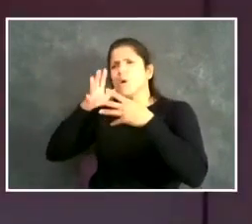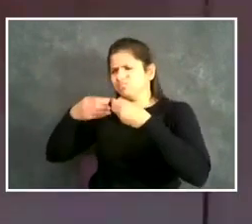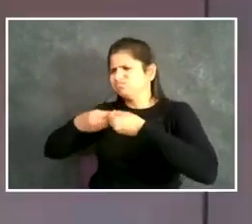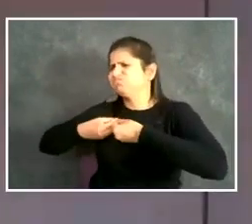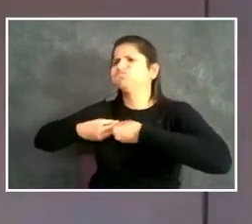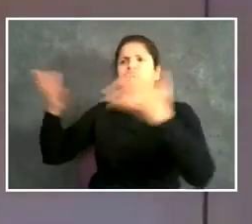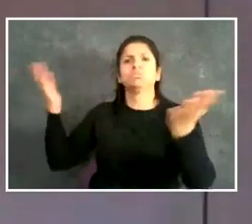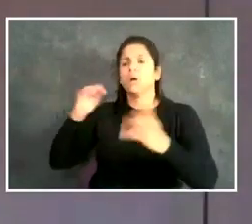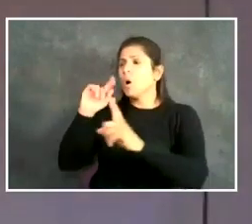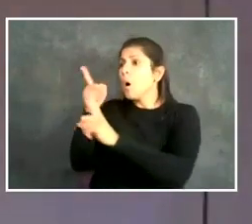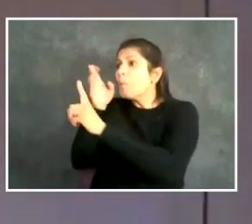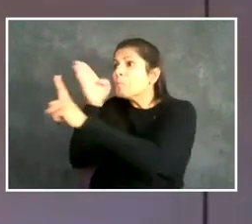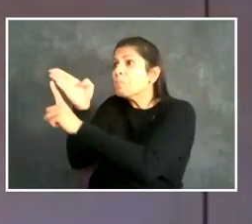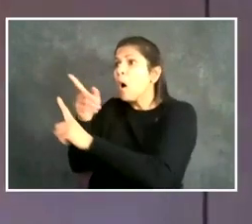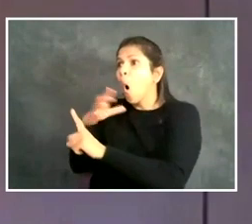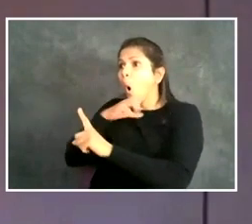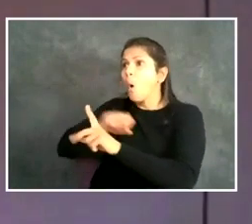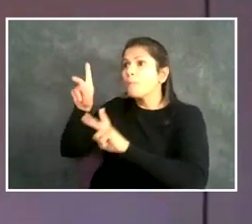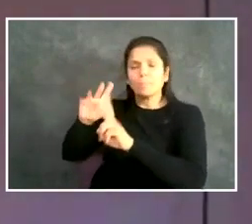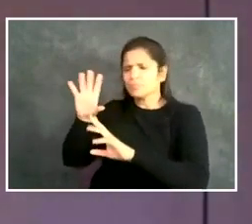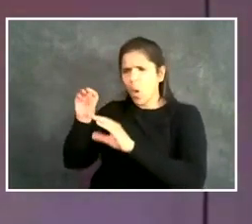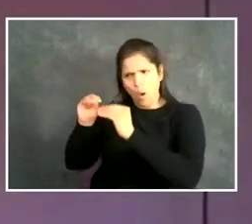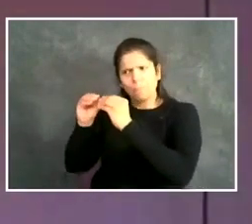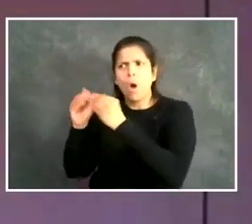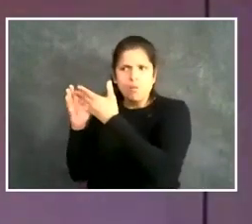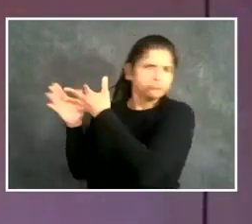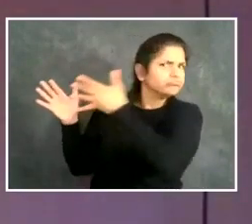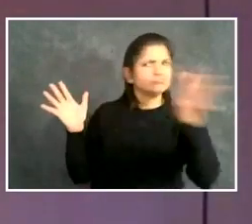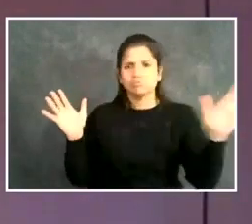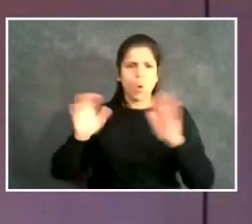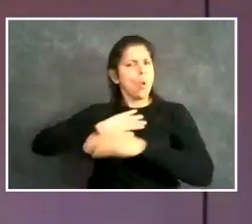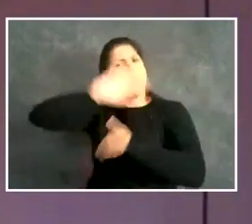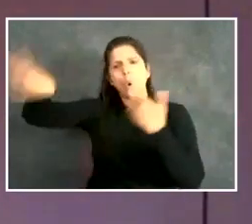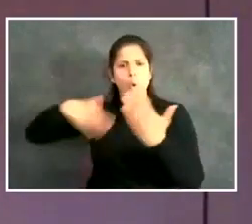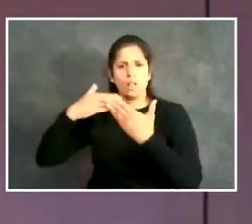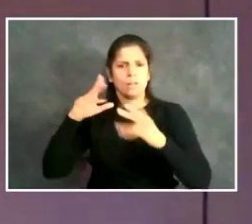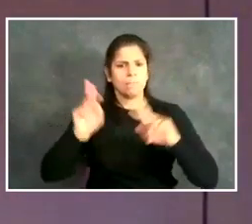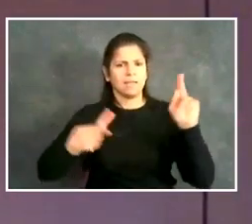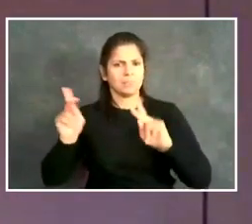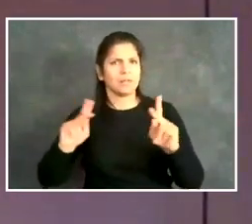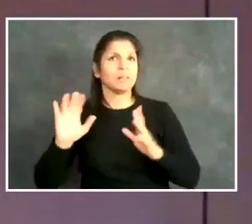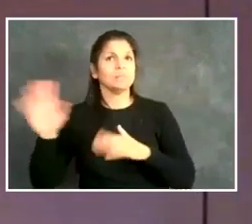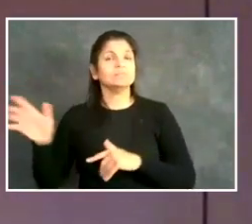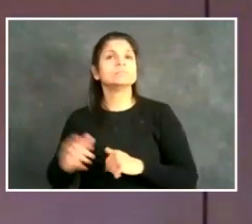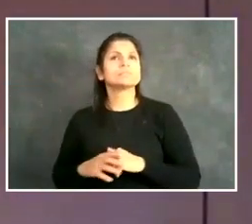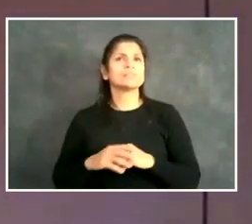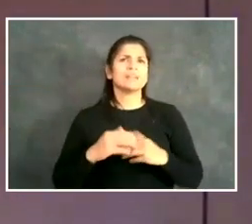TESTING BUT AS THE ABILITY FOR TESTING INCREASES, WE WANT THEM TO TEST MORE INDIVIDUALS. IN ADDITION TO THAT, WE ARE